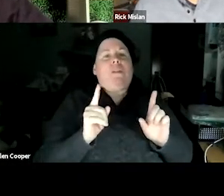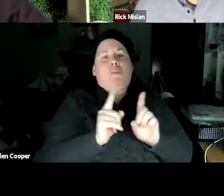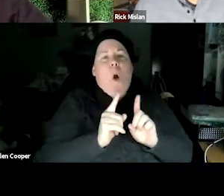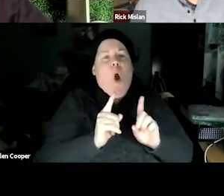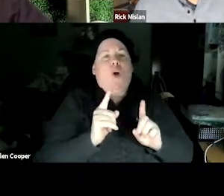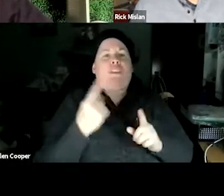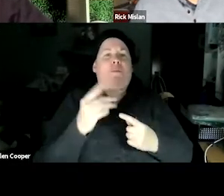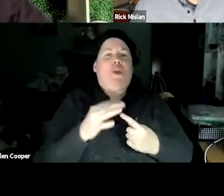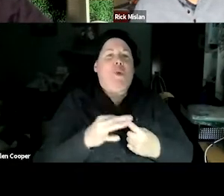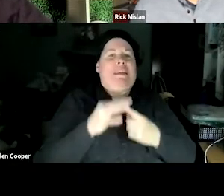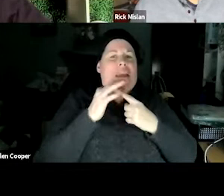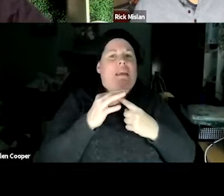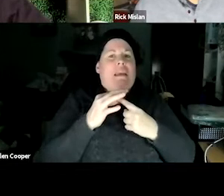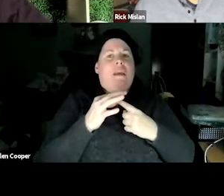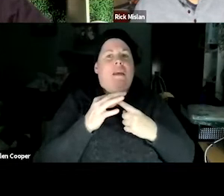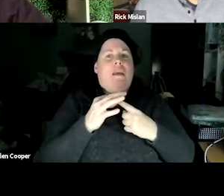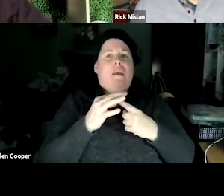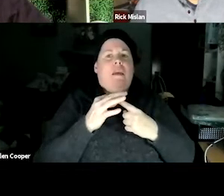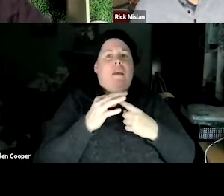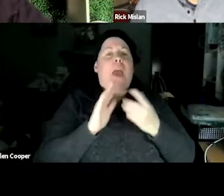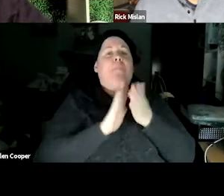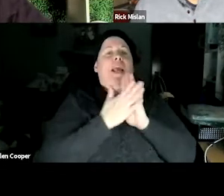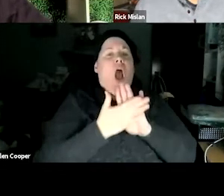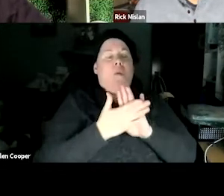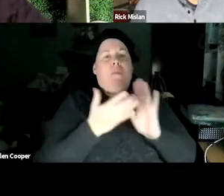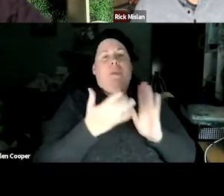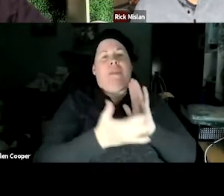CalebBarlow: And actually be the technical expert on it, even though I'm still the boss.